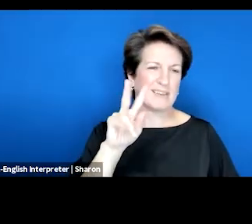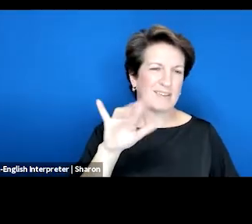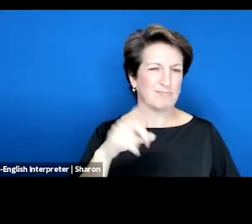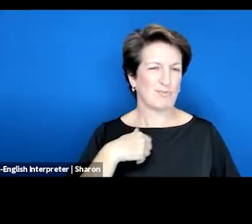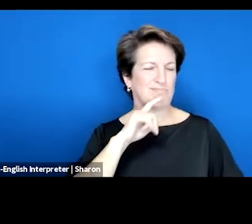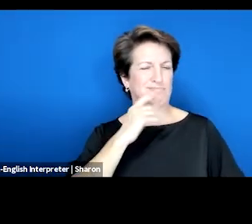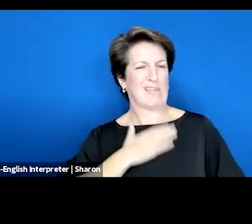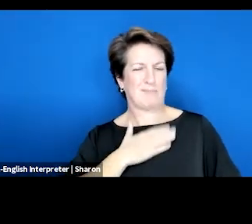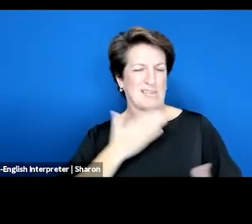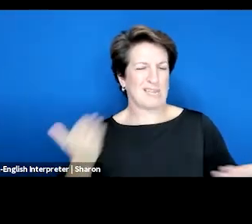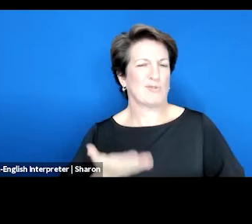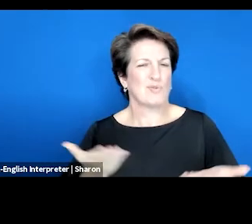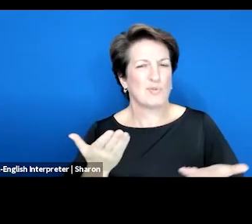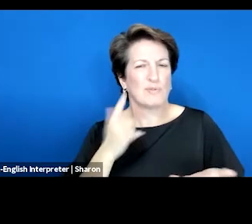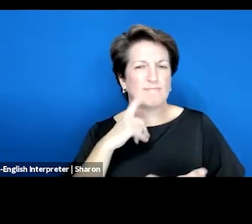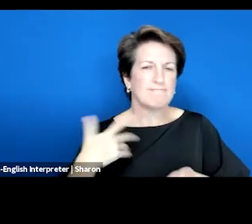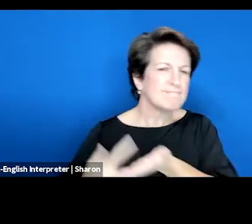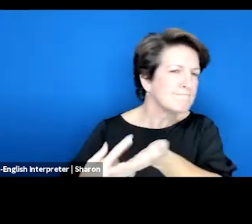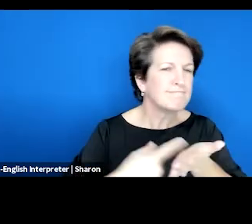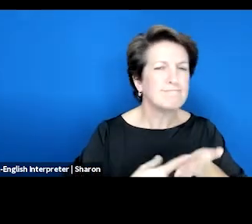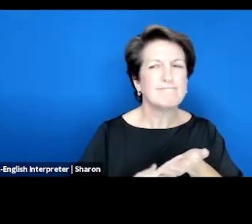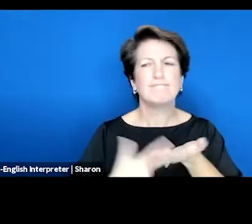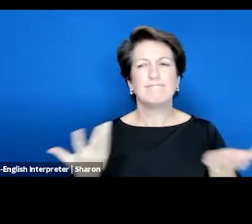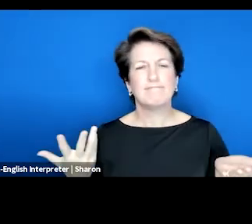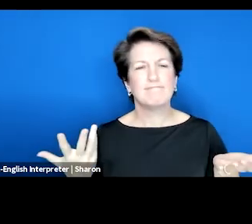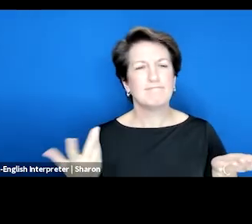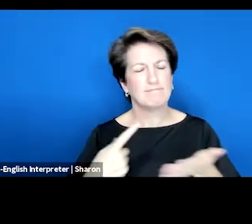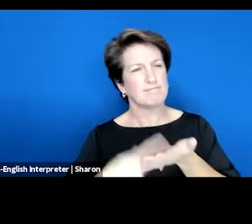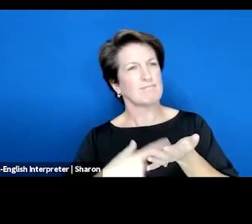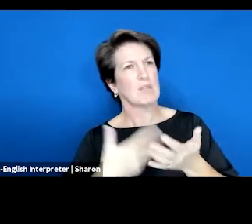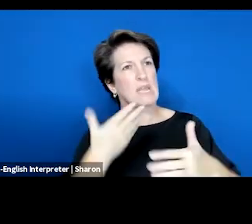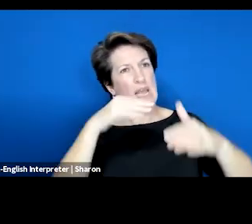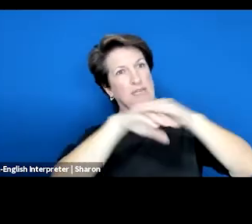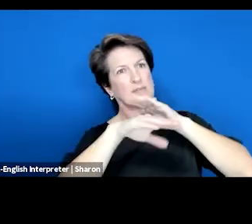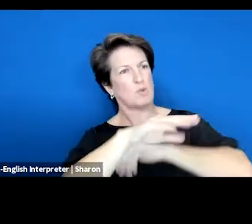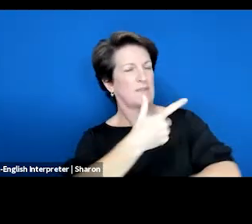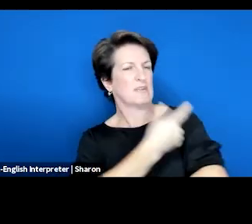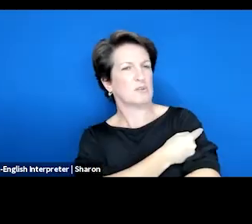the vaccine services and communication in the